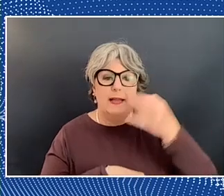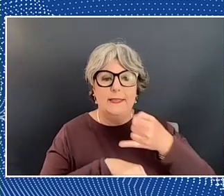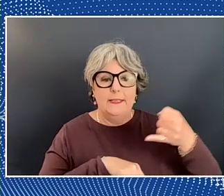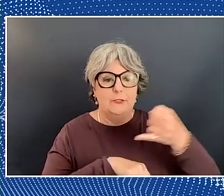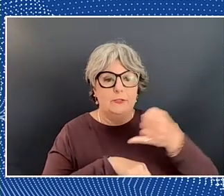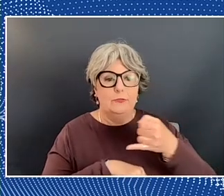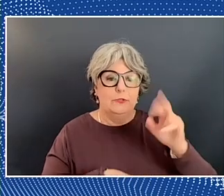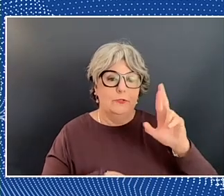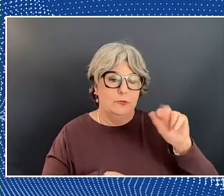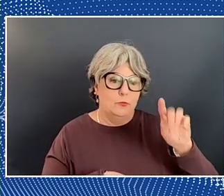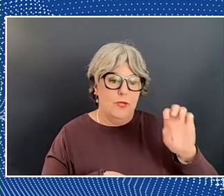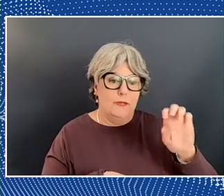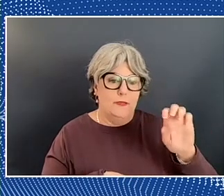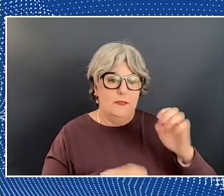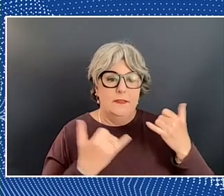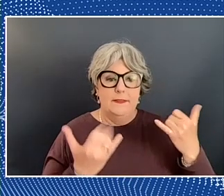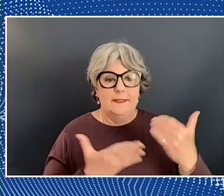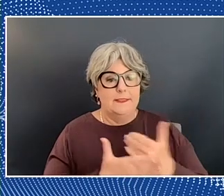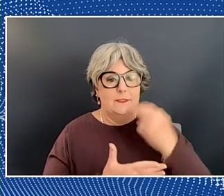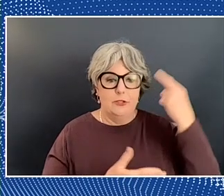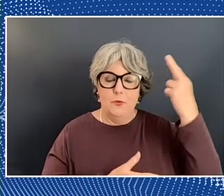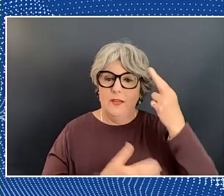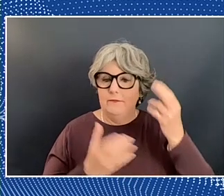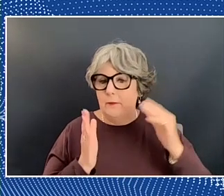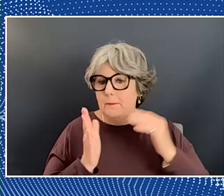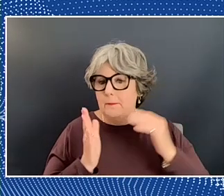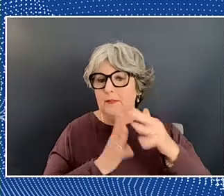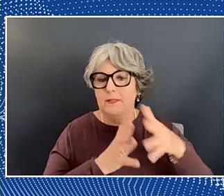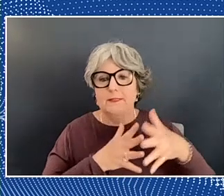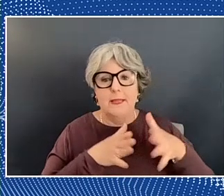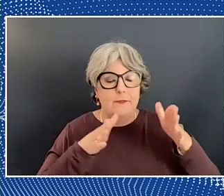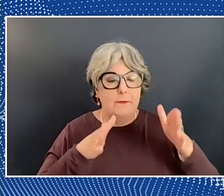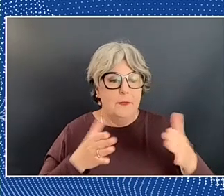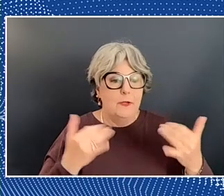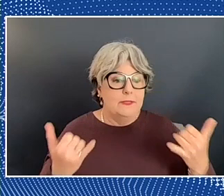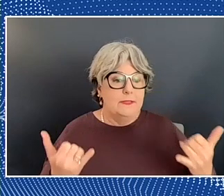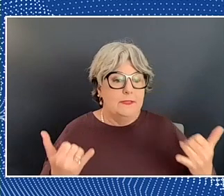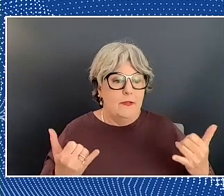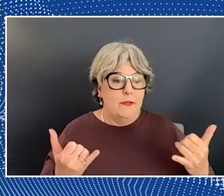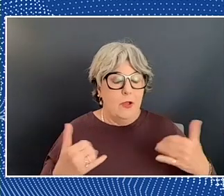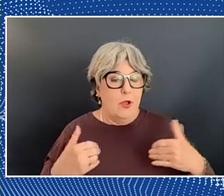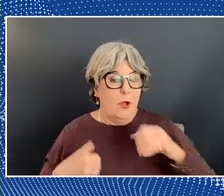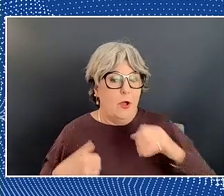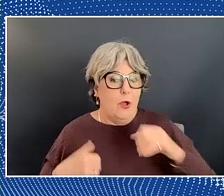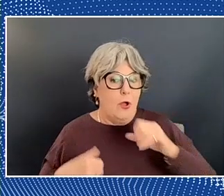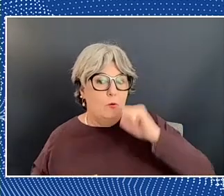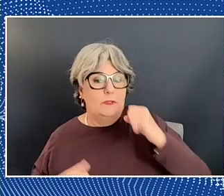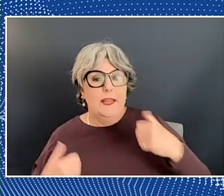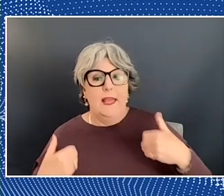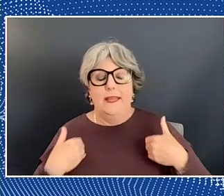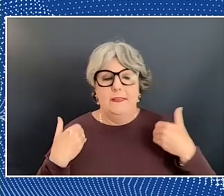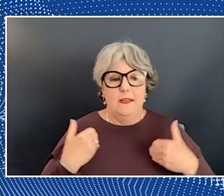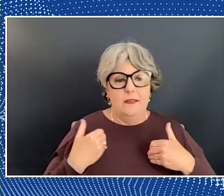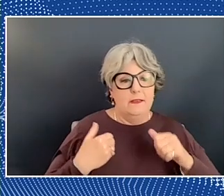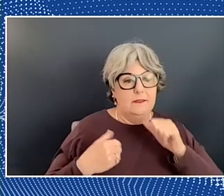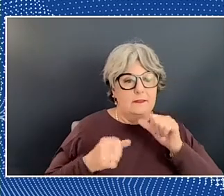This is the new reality for millions of Americans and old and young. And this is an unsustainable reality and